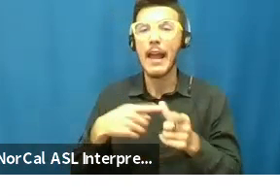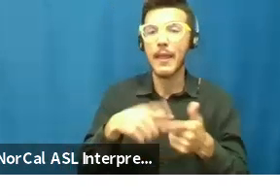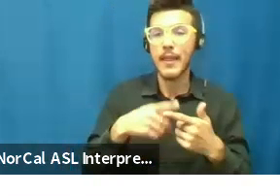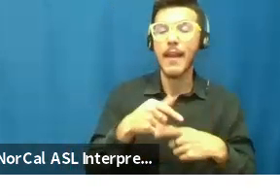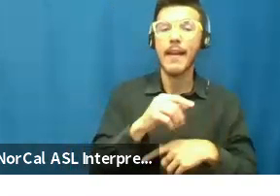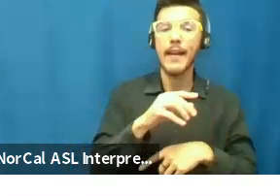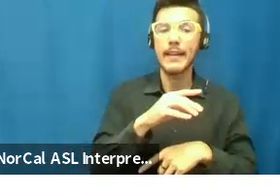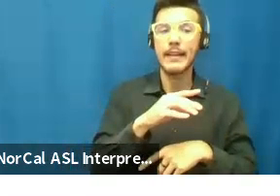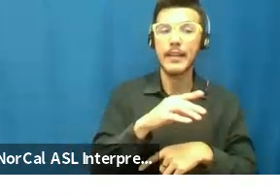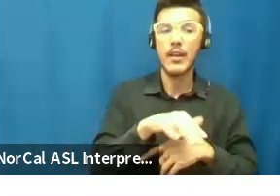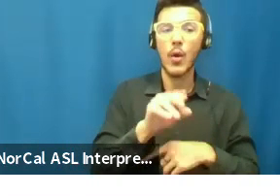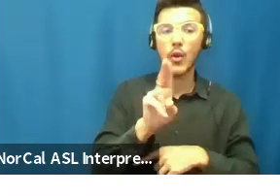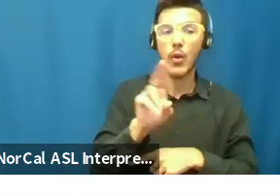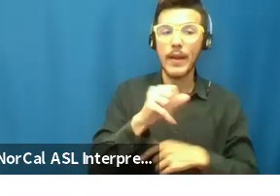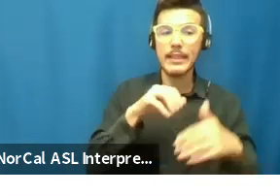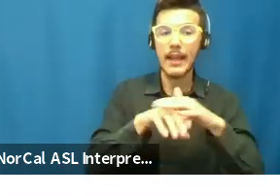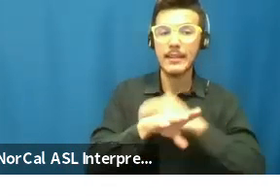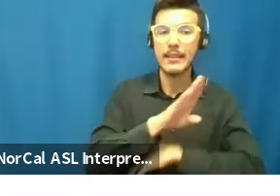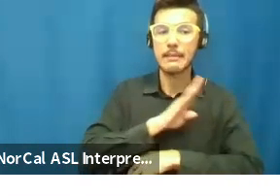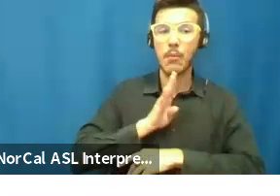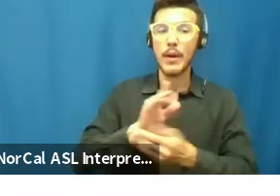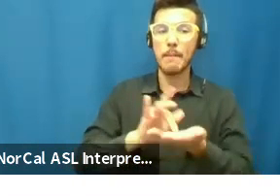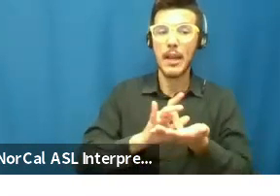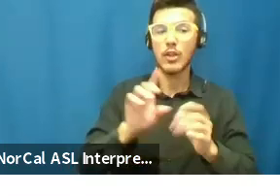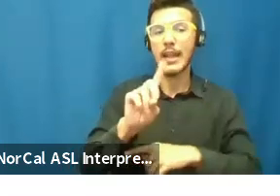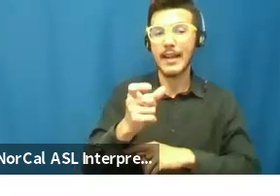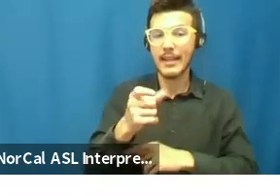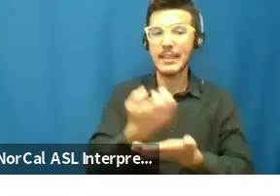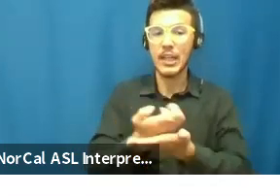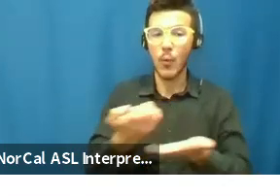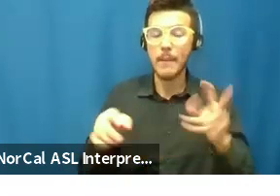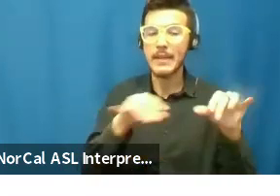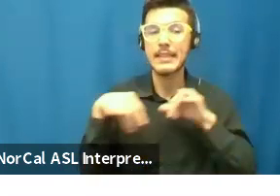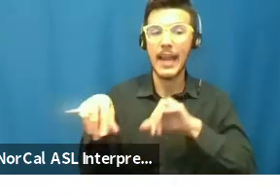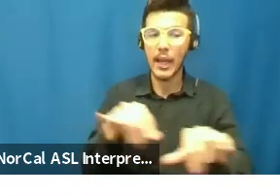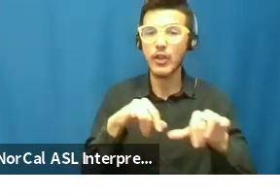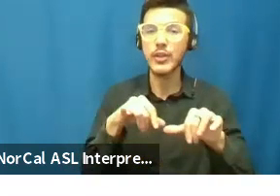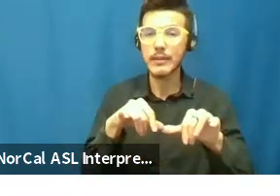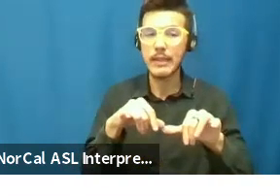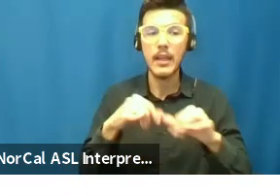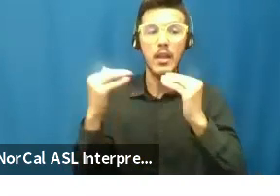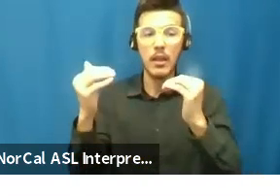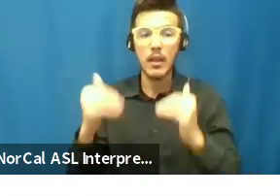Equipment standards. COVID 19 topics are mask exemptions for patients with disabilities,